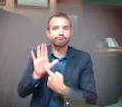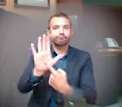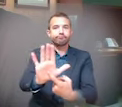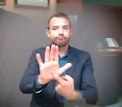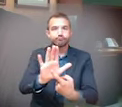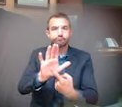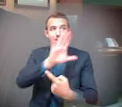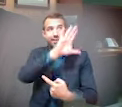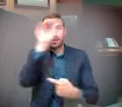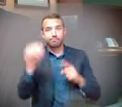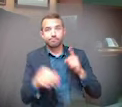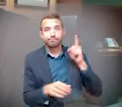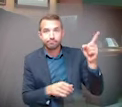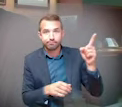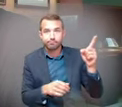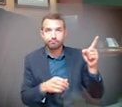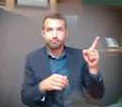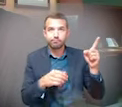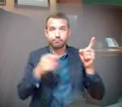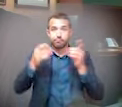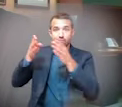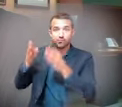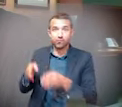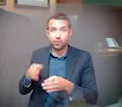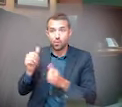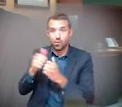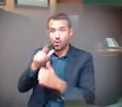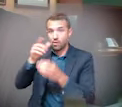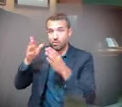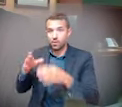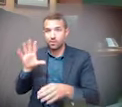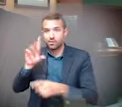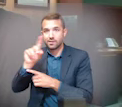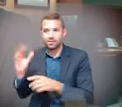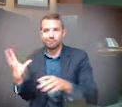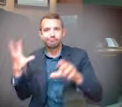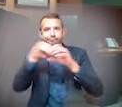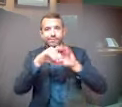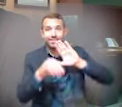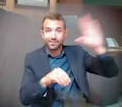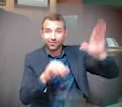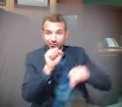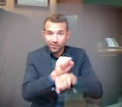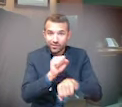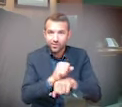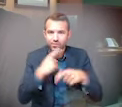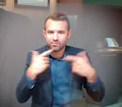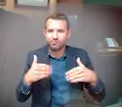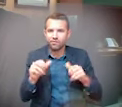to make sure that they recognize that this inclusion of people with disabilities in their workspace really gives them